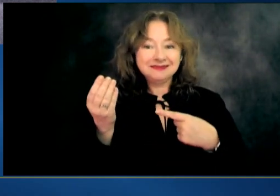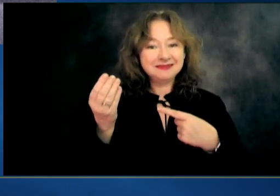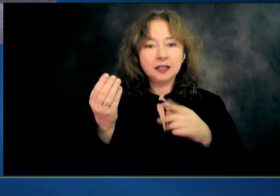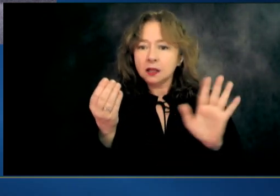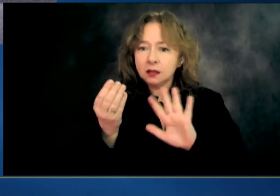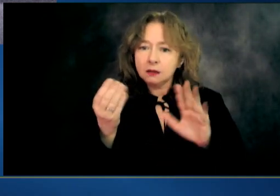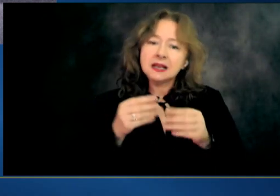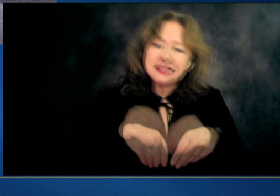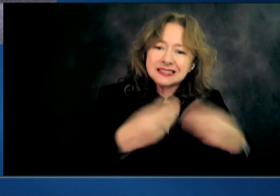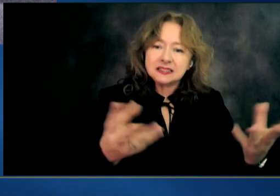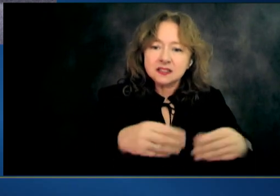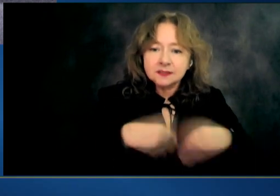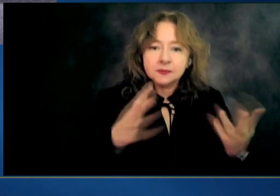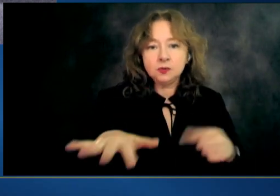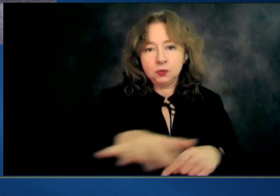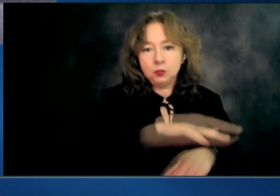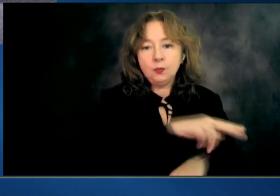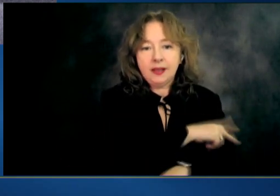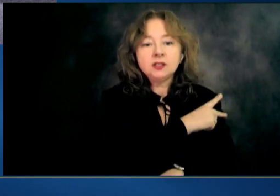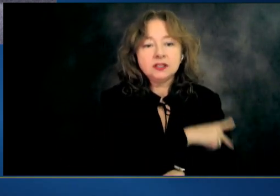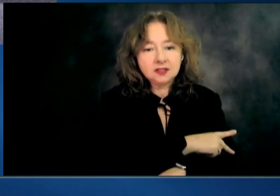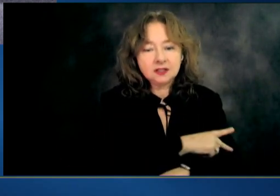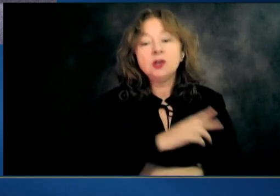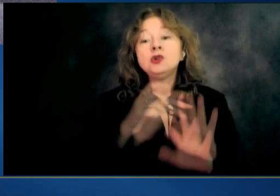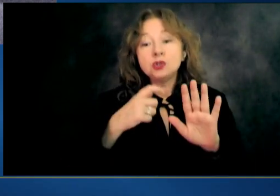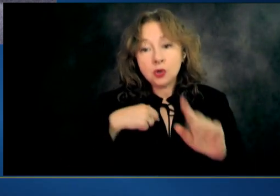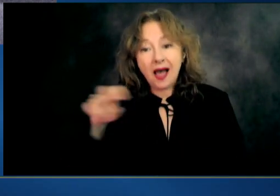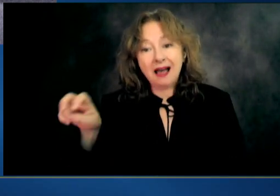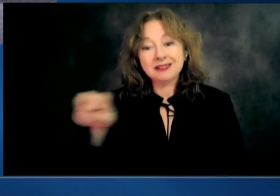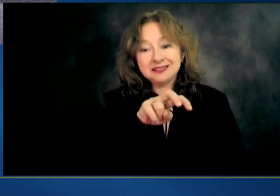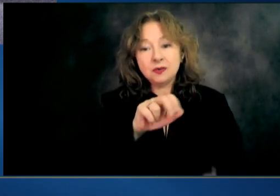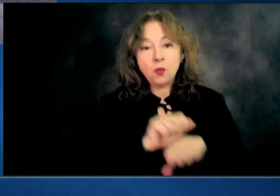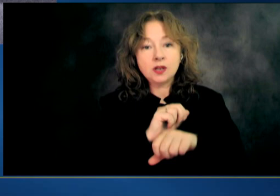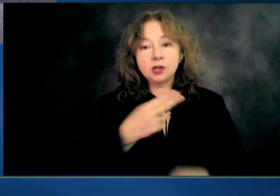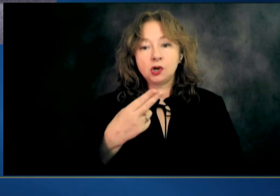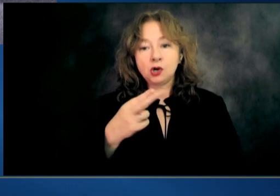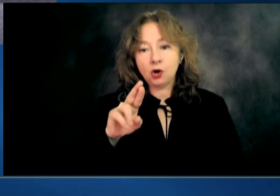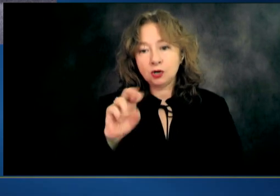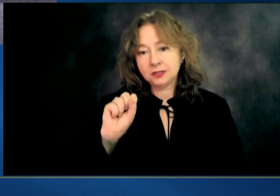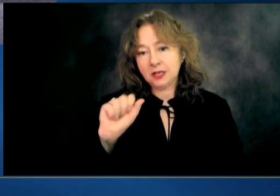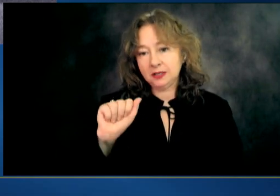I was then able to go on and work at HRSA, and, you know, they're really working on how do we